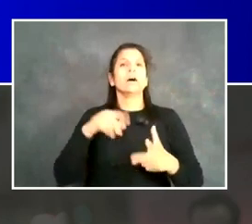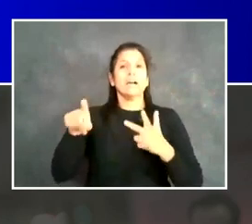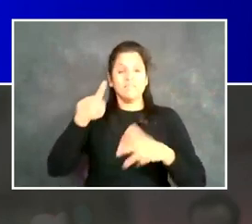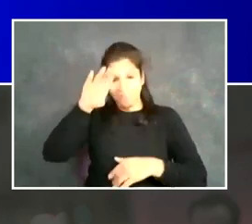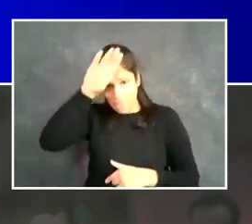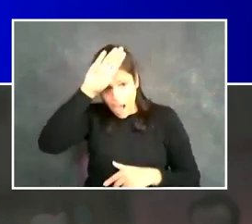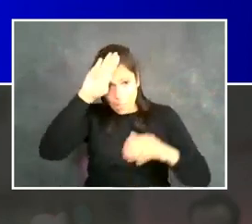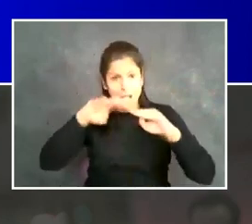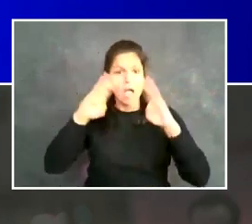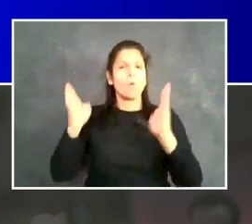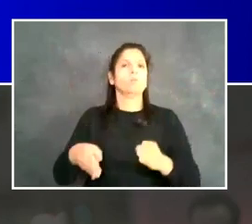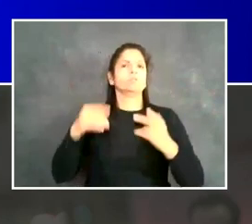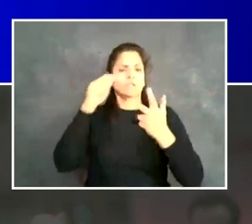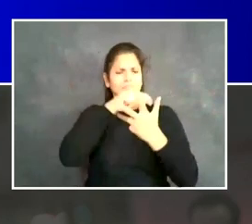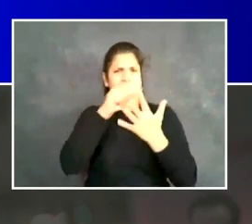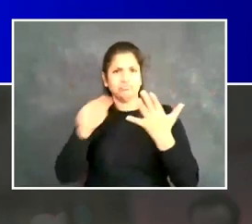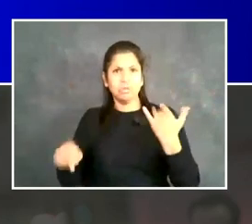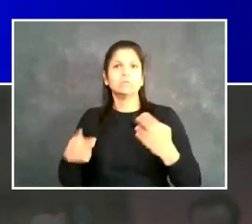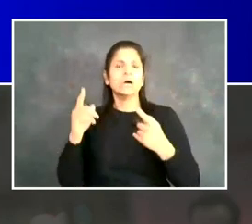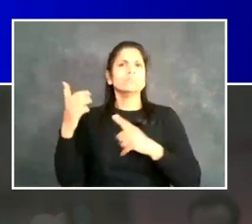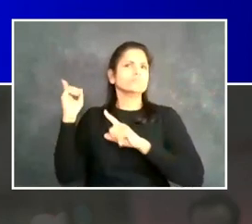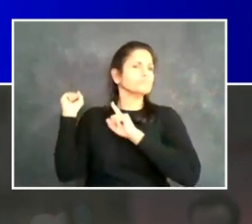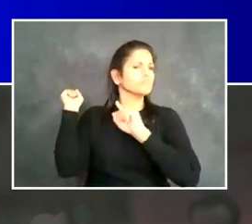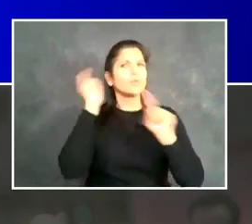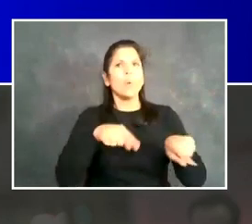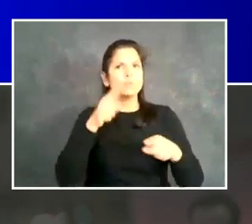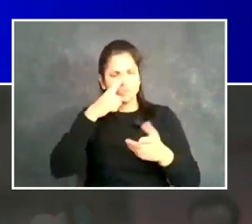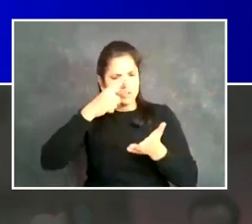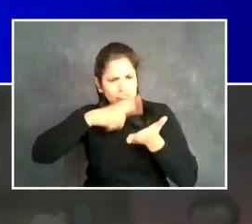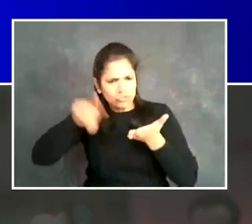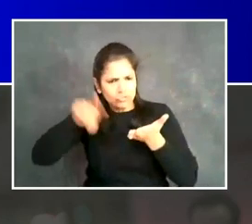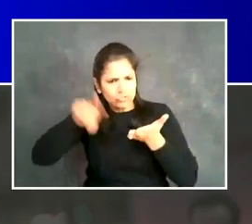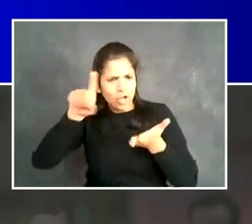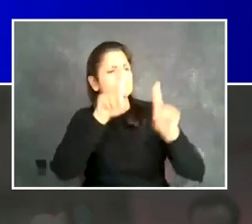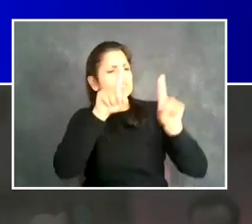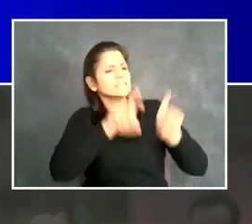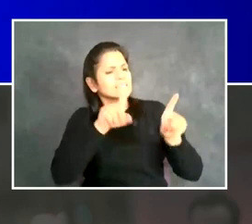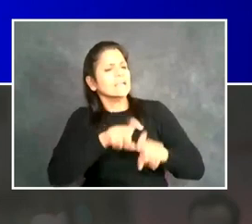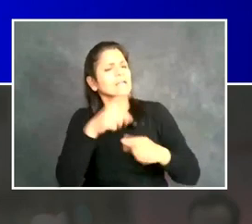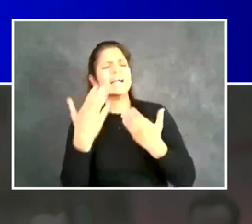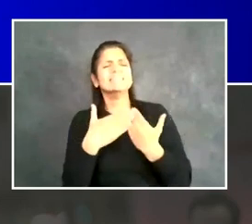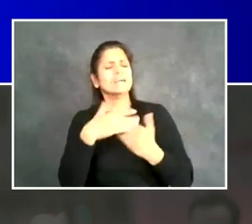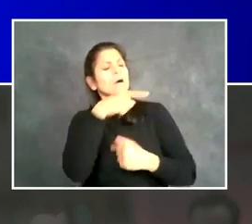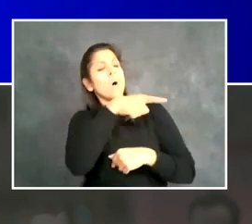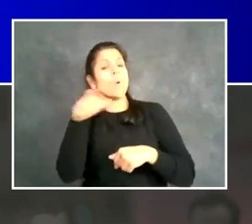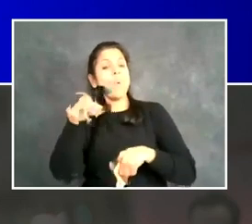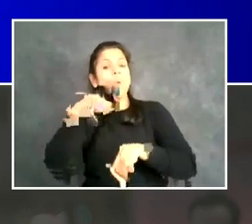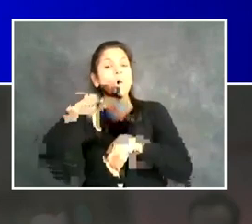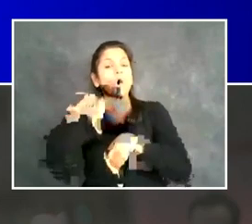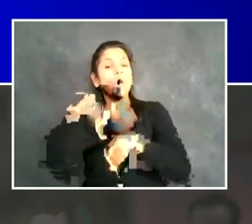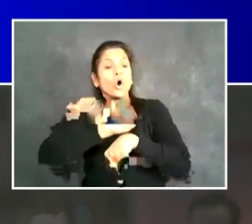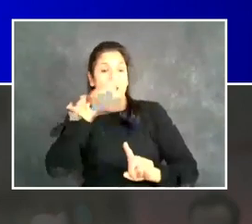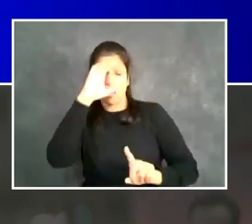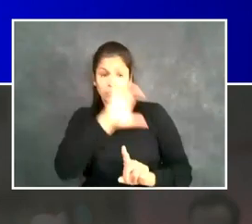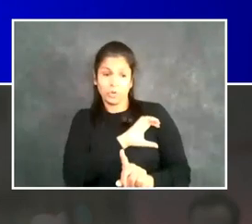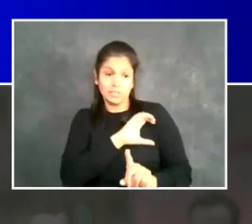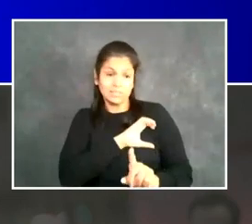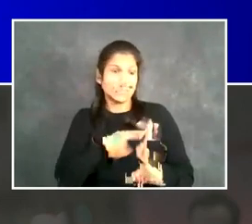OUR HEALTHCARE WORKERS AND OUR FIRST RESPONDERS ARE TO MAKE THE TESTS READILY AVAILABLE. AGAIN, THIS WILL BE PROVIDED